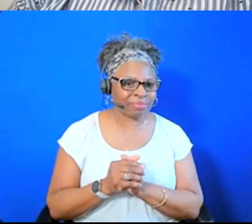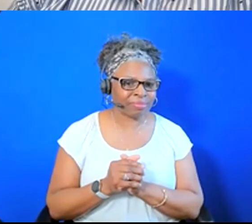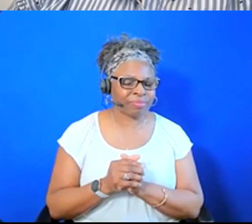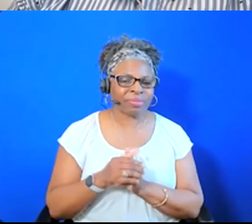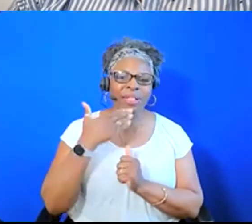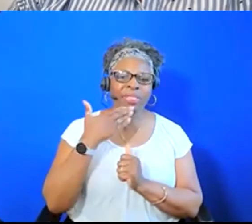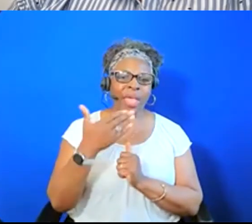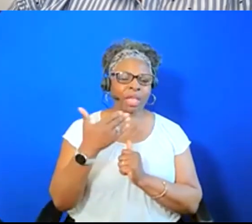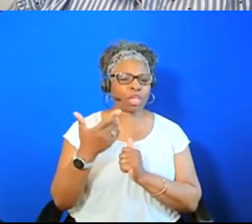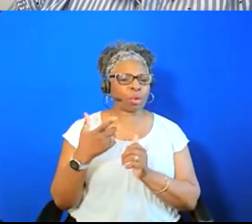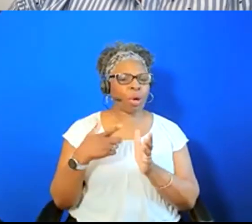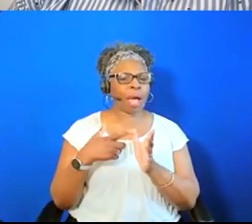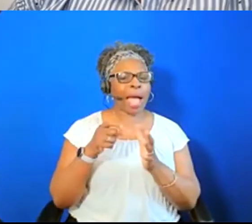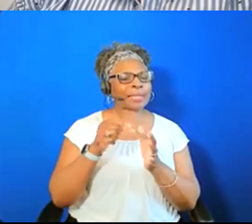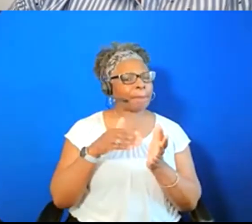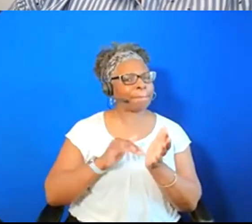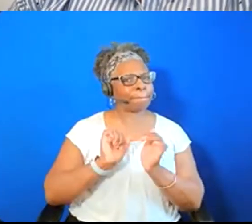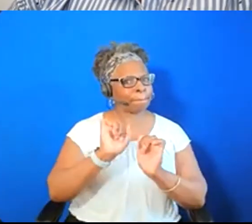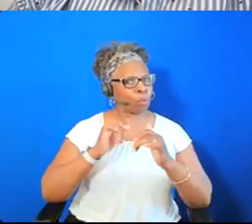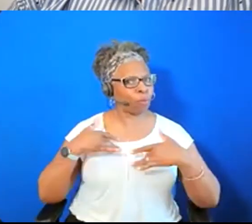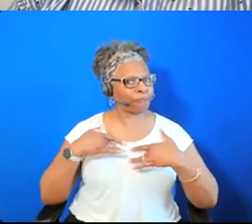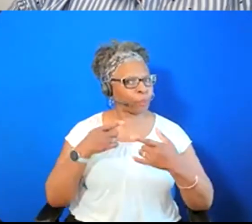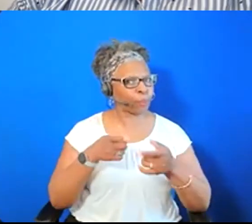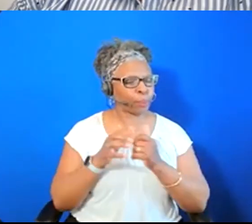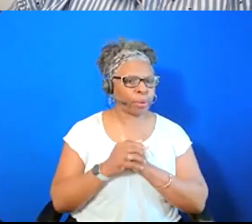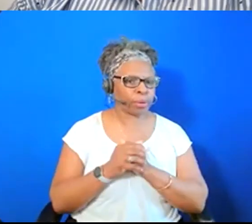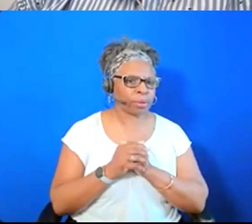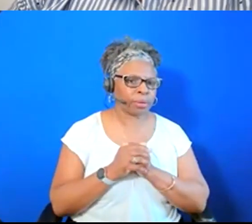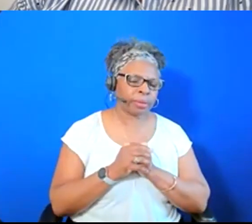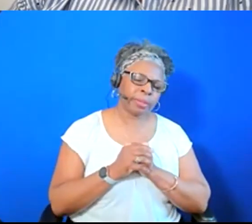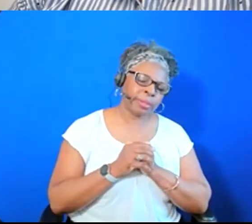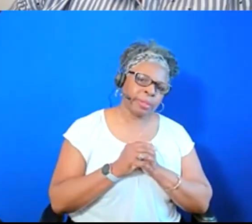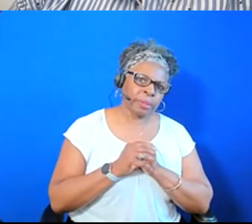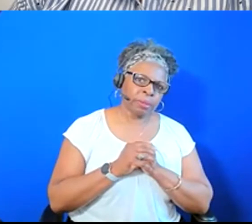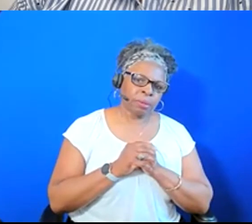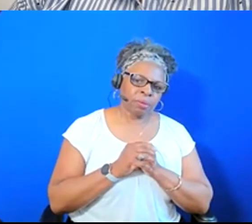Adam, what do you think? >> ADAM: Yeah, I'm just sort of mulling that over.